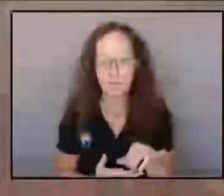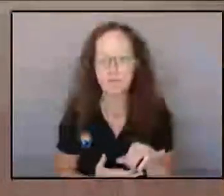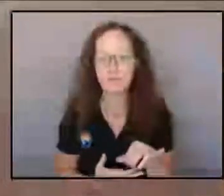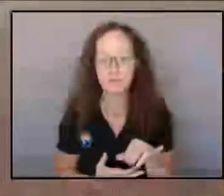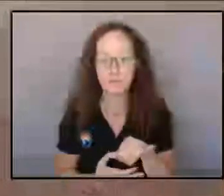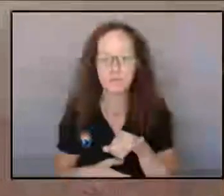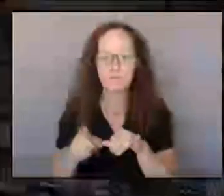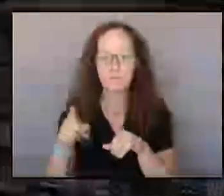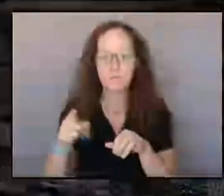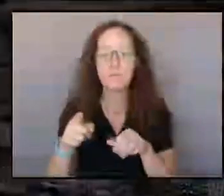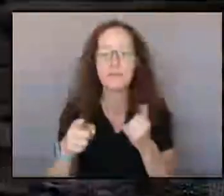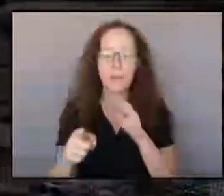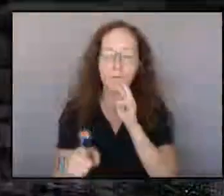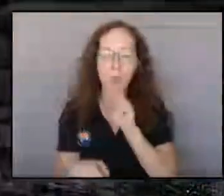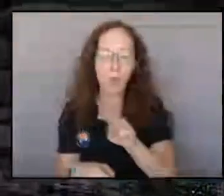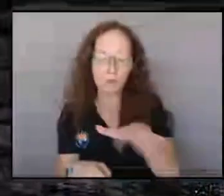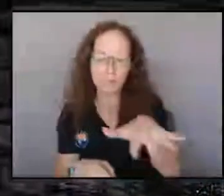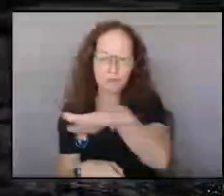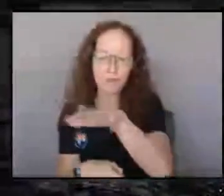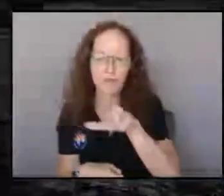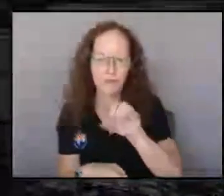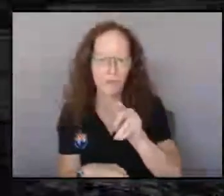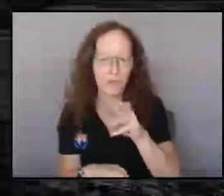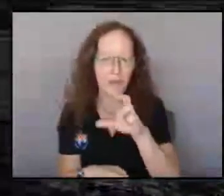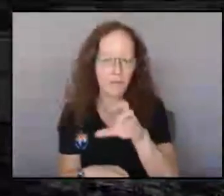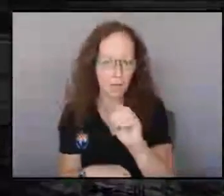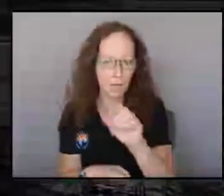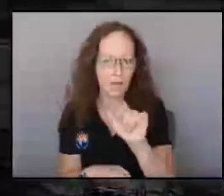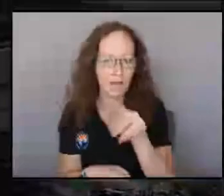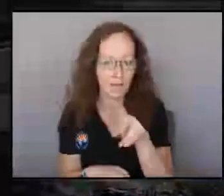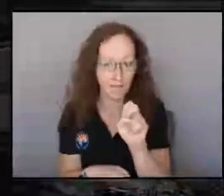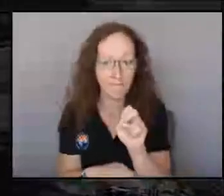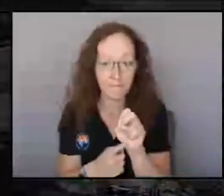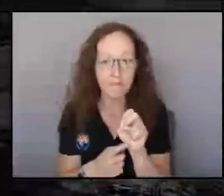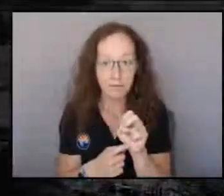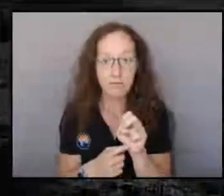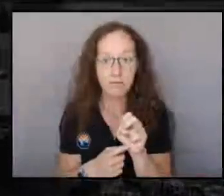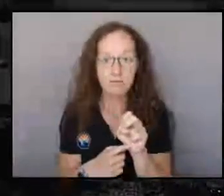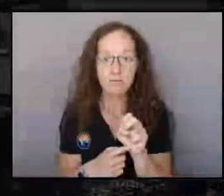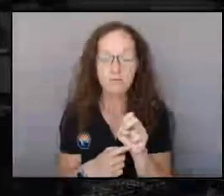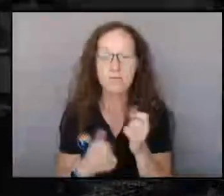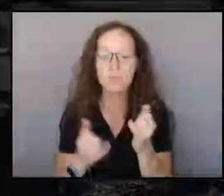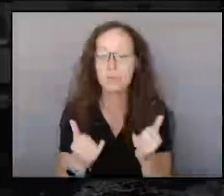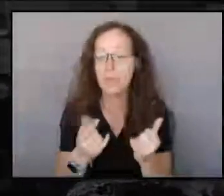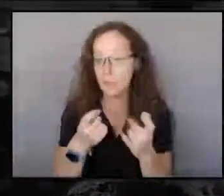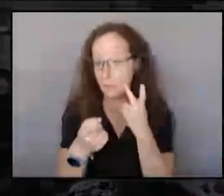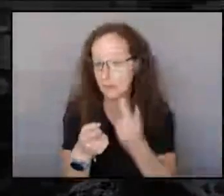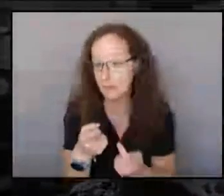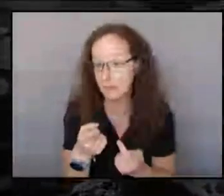YOU'RE LOOKING AT THERE. AND THAT WOULD BE END OVER COREY.